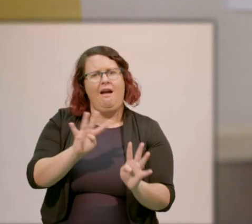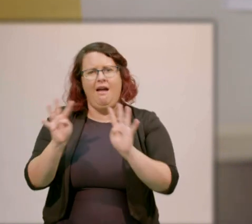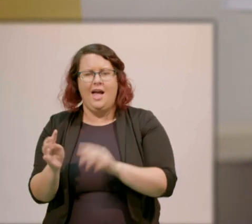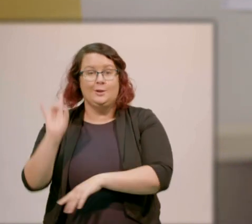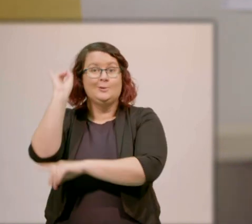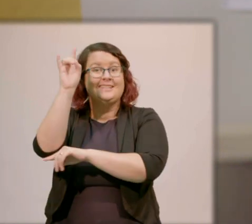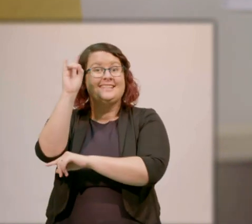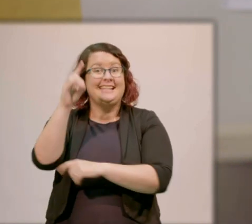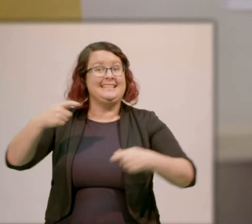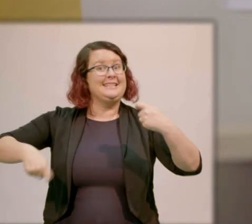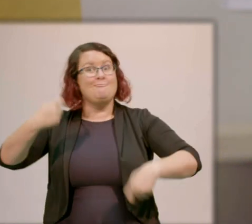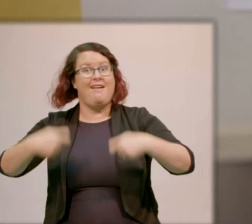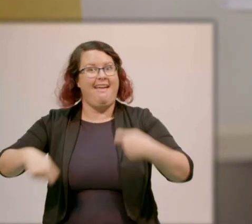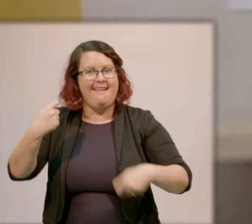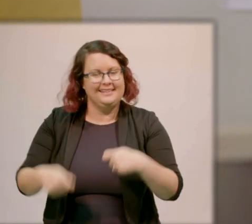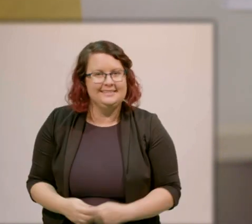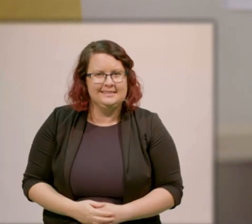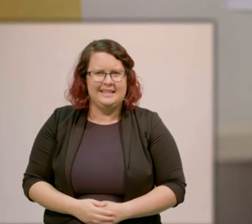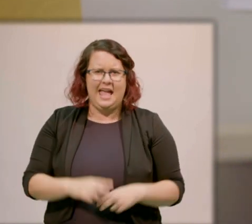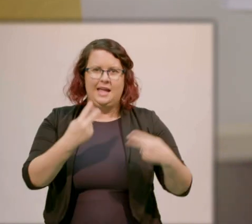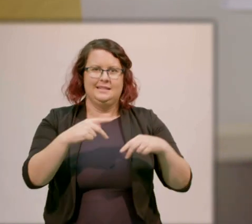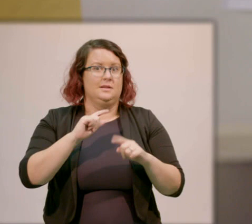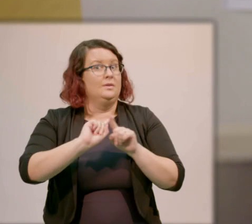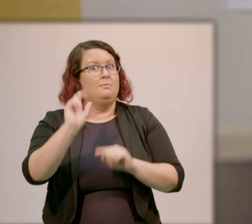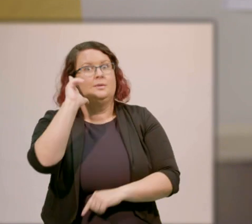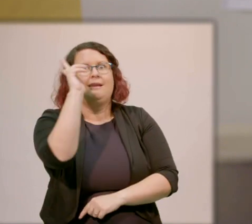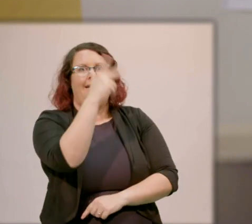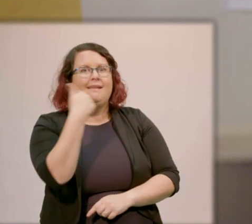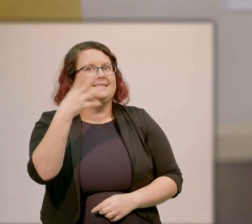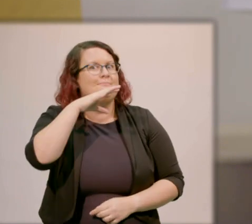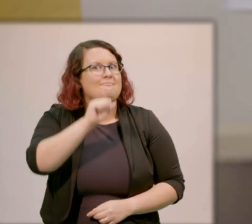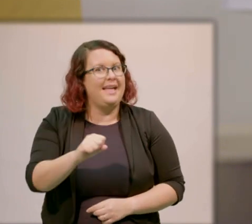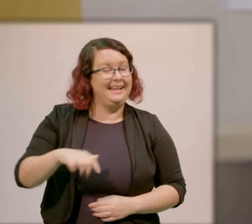and danced with the most handsome gentlemen in the land. At midnight,